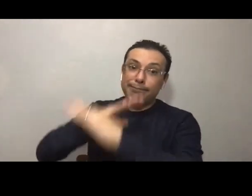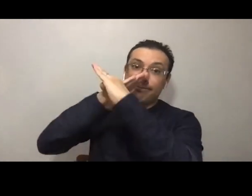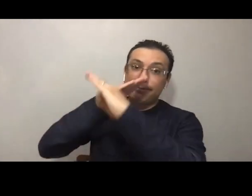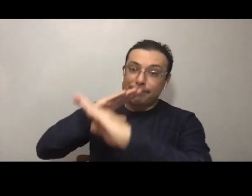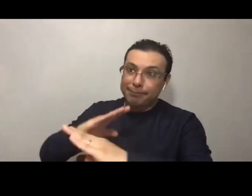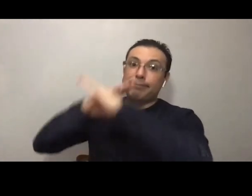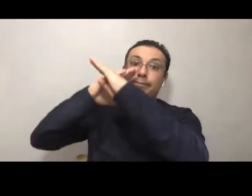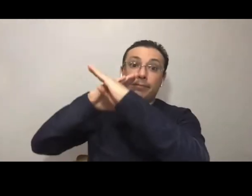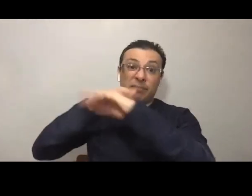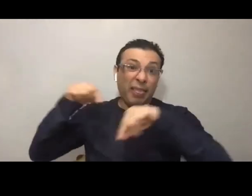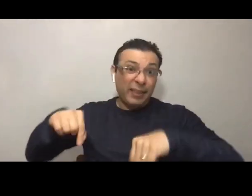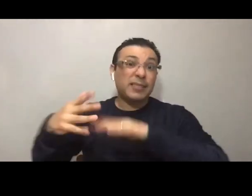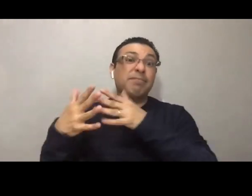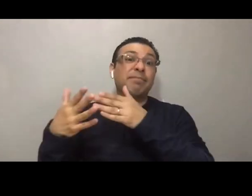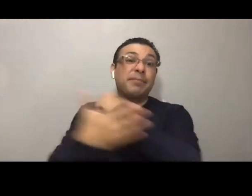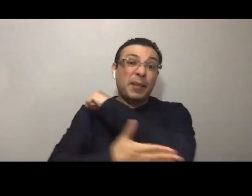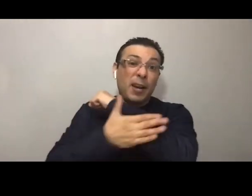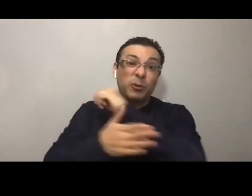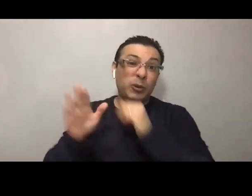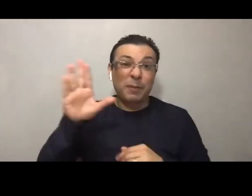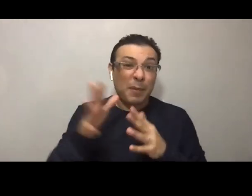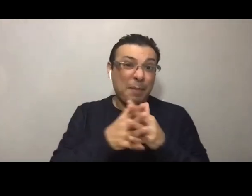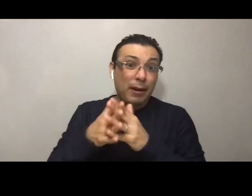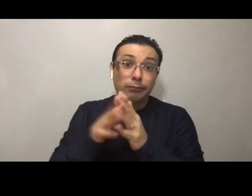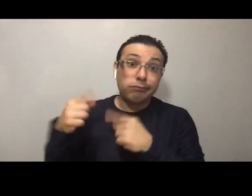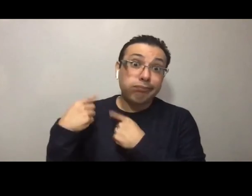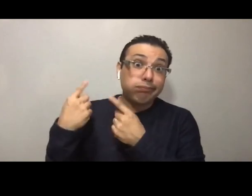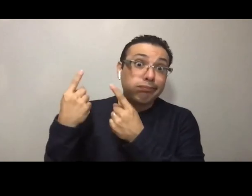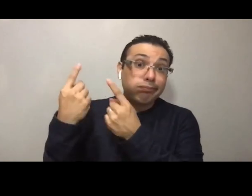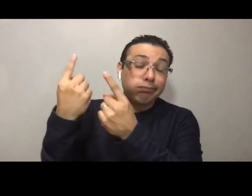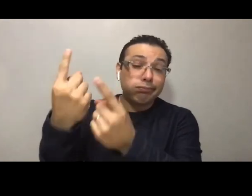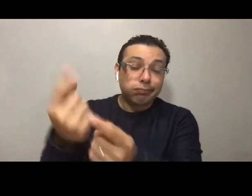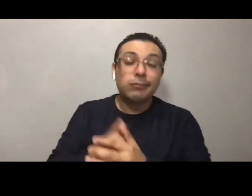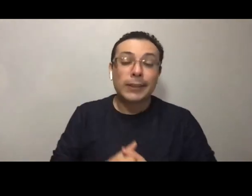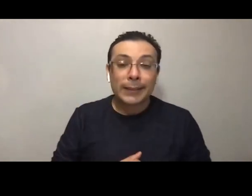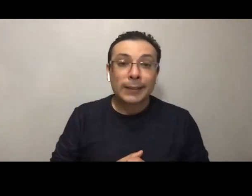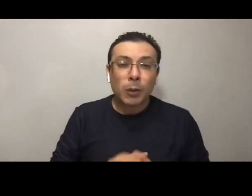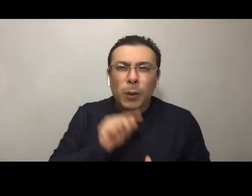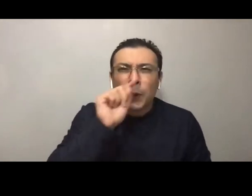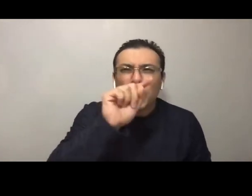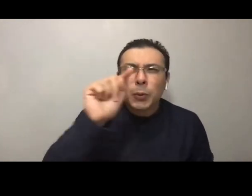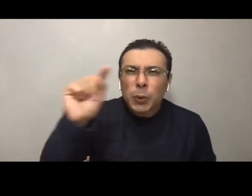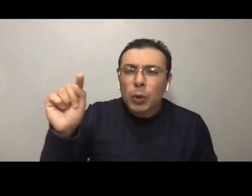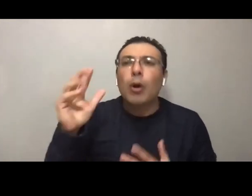So, for the funders on this call, especially those who are resourcing voting rights and other forms of civic engagement,